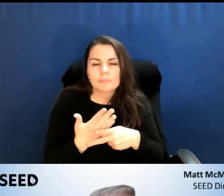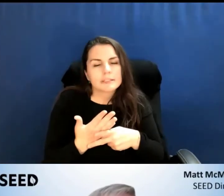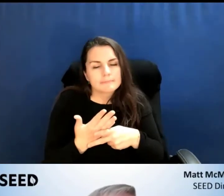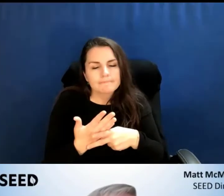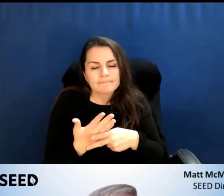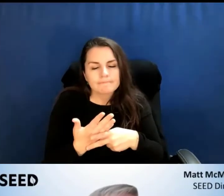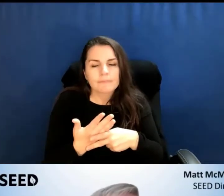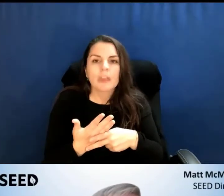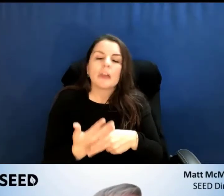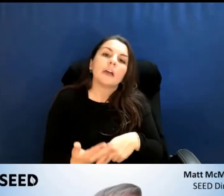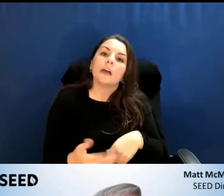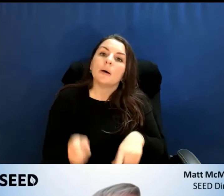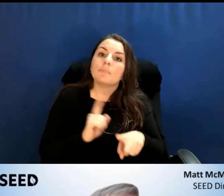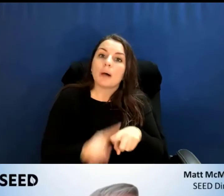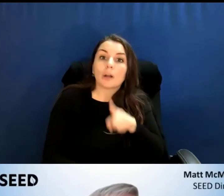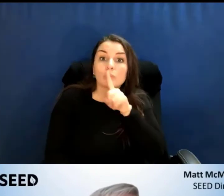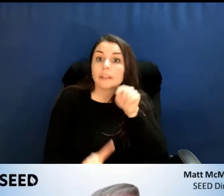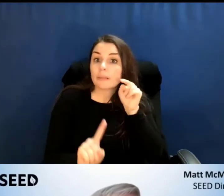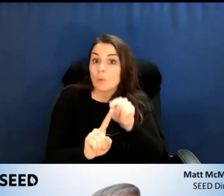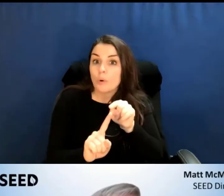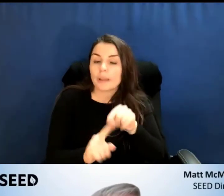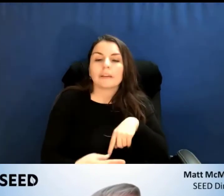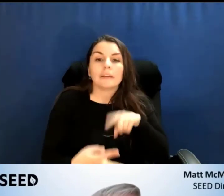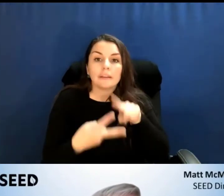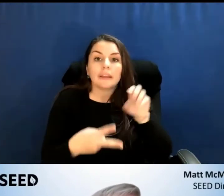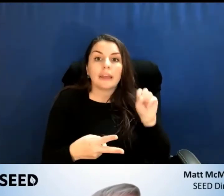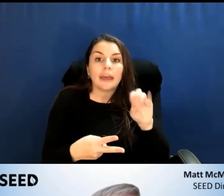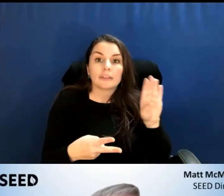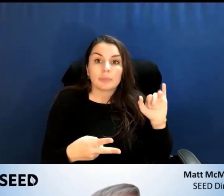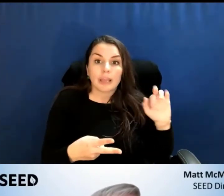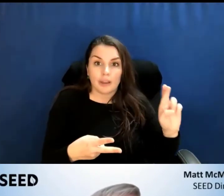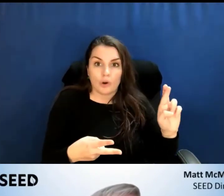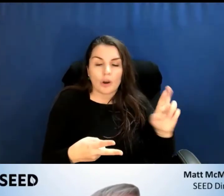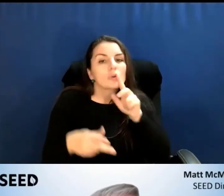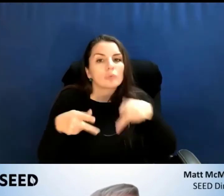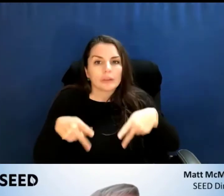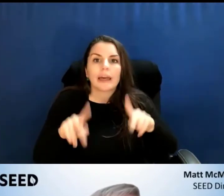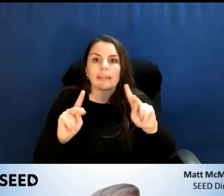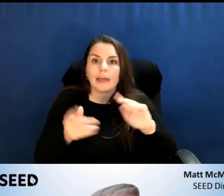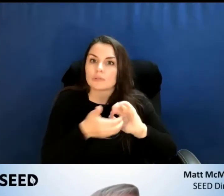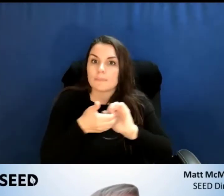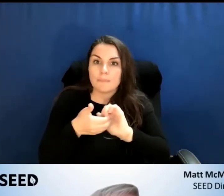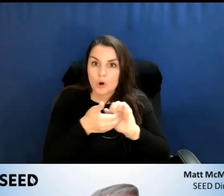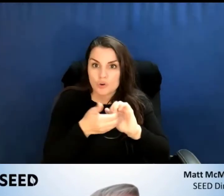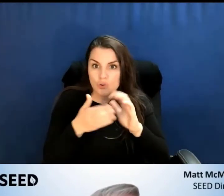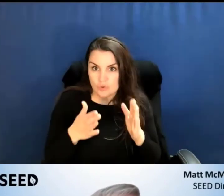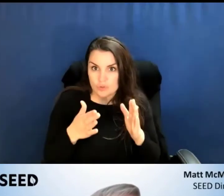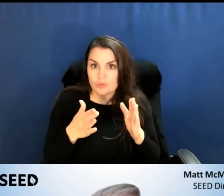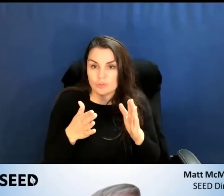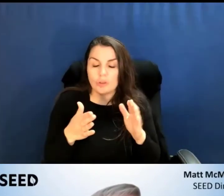and in short, it's really that the SBIR allows for partnering with academic